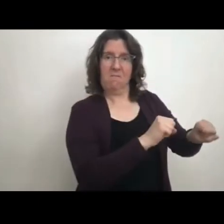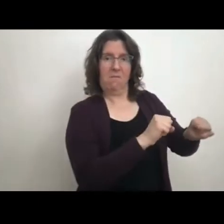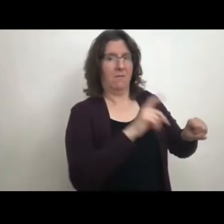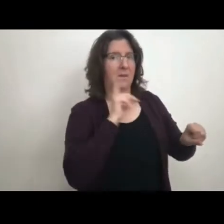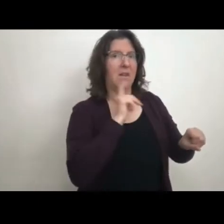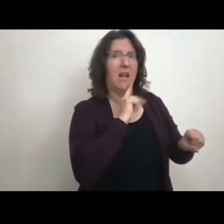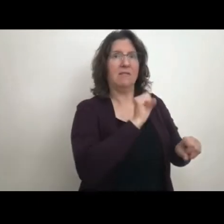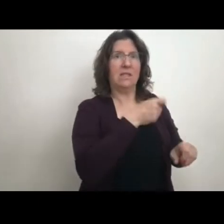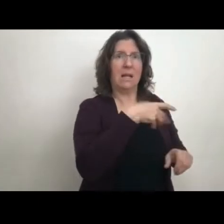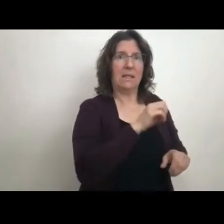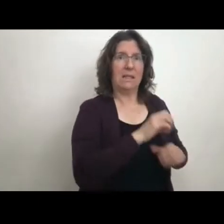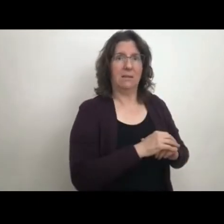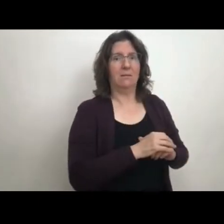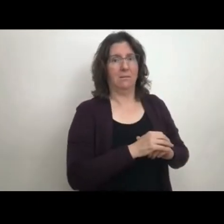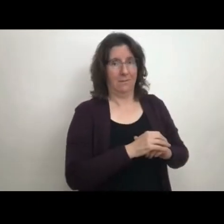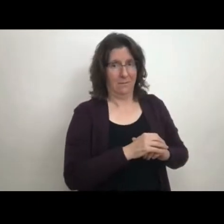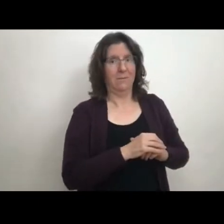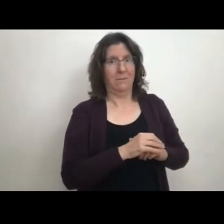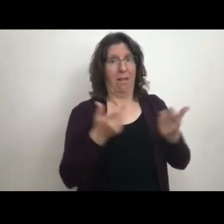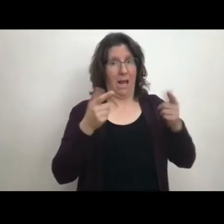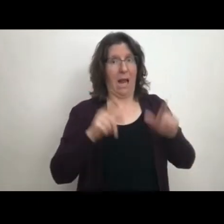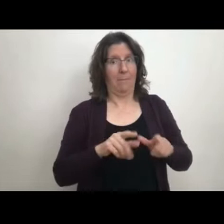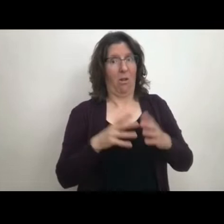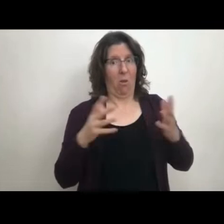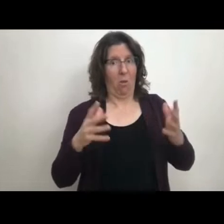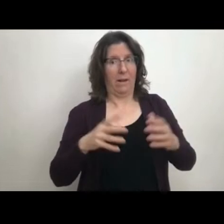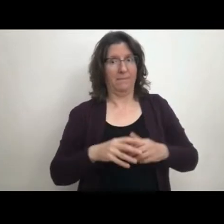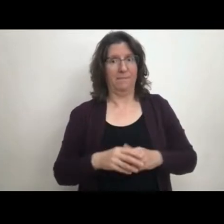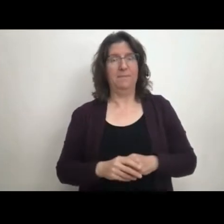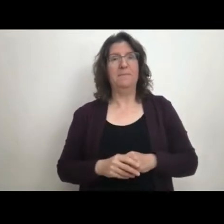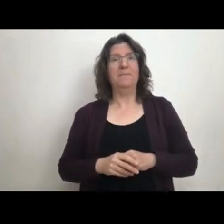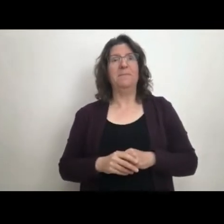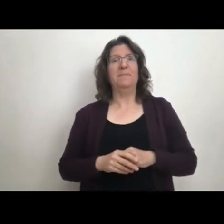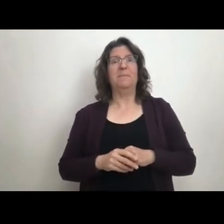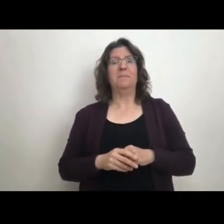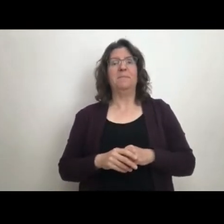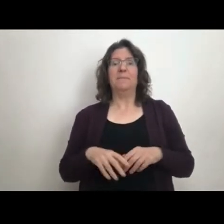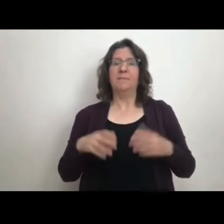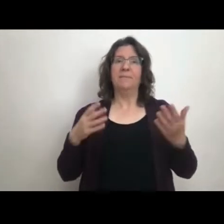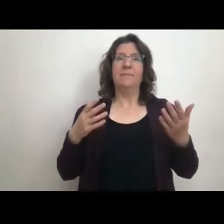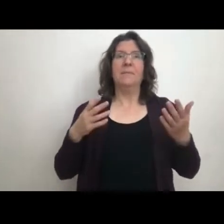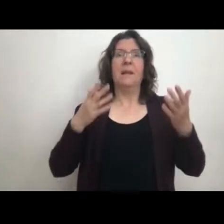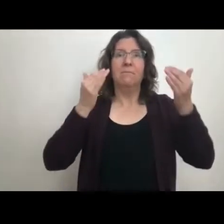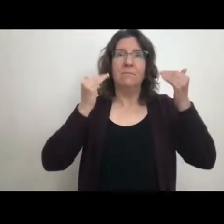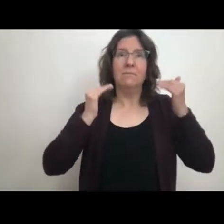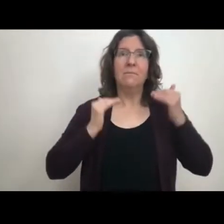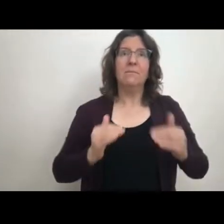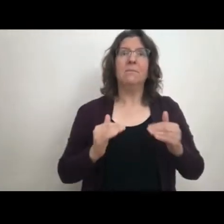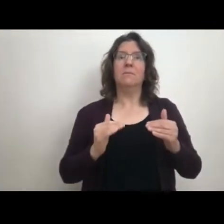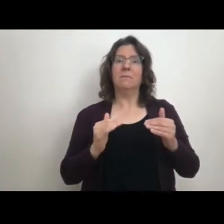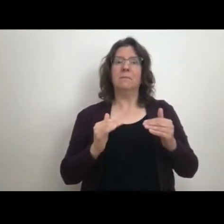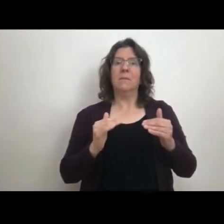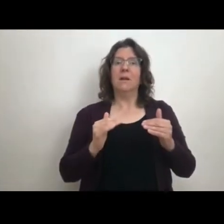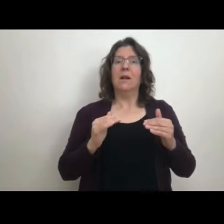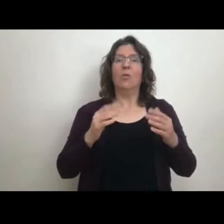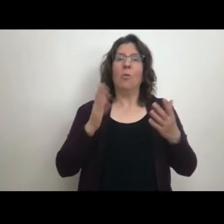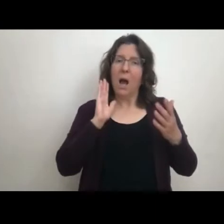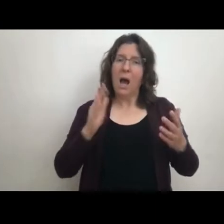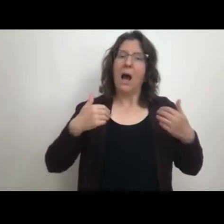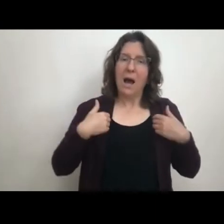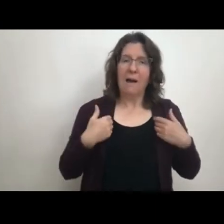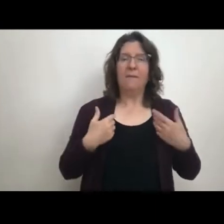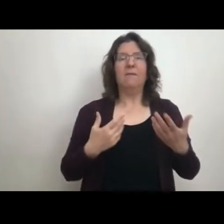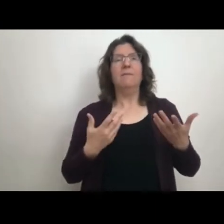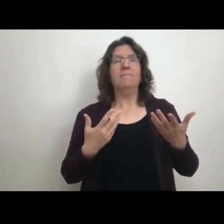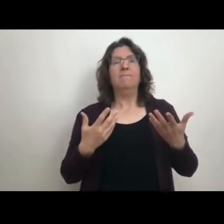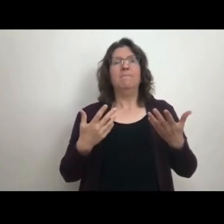Often this group will try to overtake deaf space because it is intolerant of deaf signing space. This happens a lot.